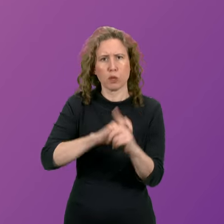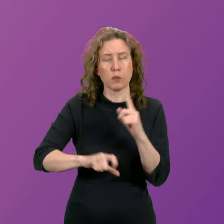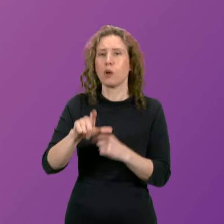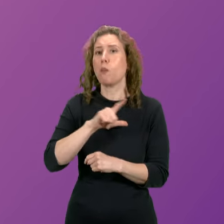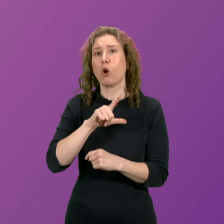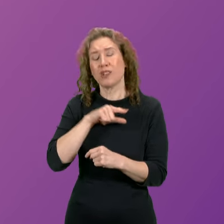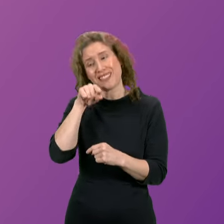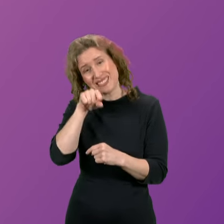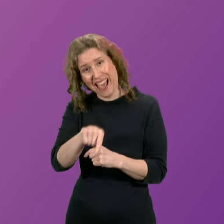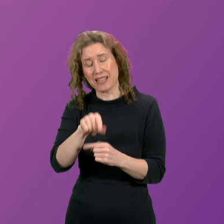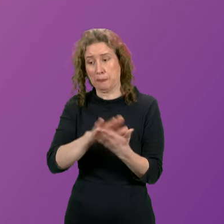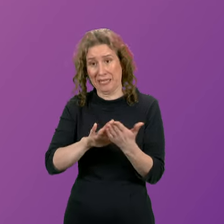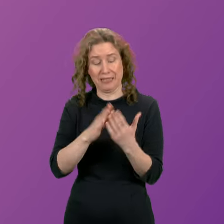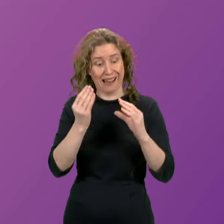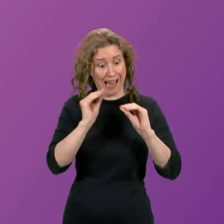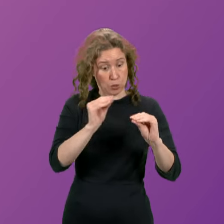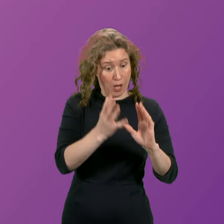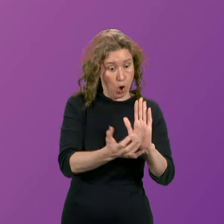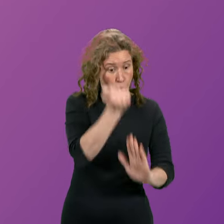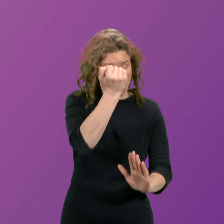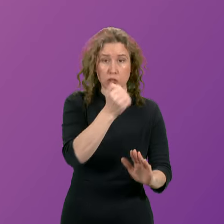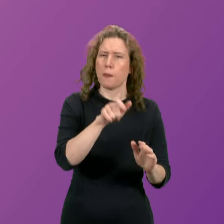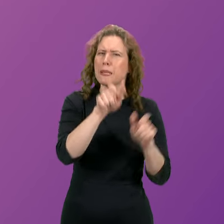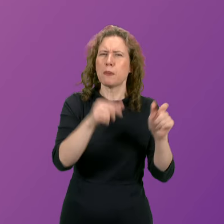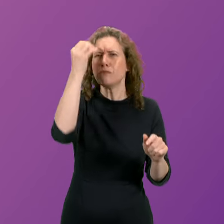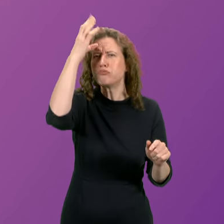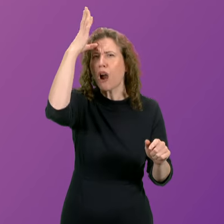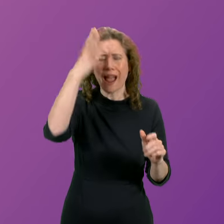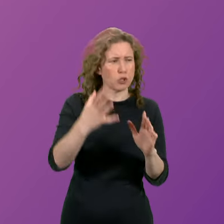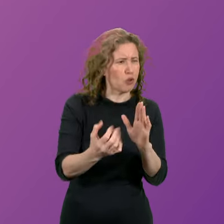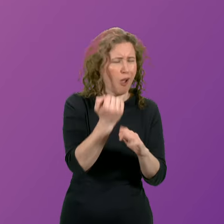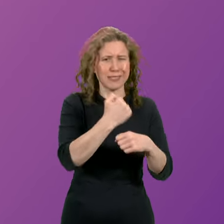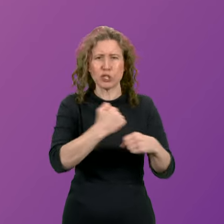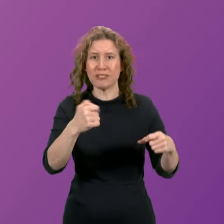anchored the educational achievements of some of the brightest people in the world, contributing